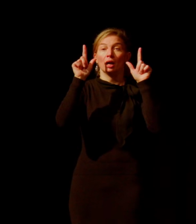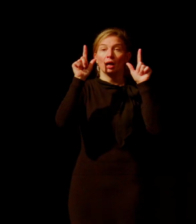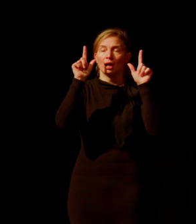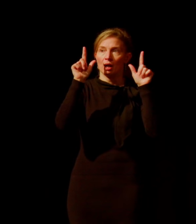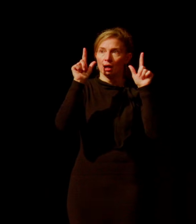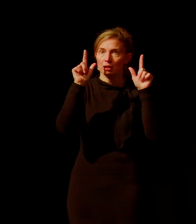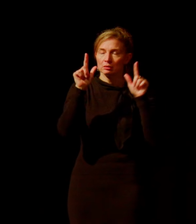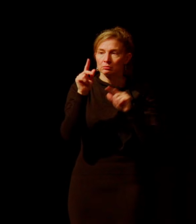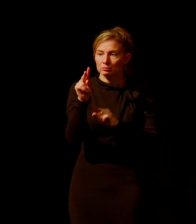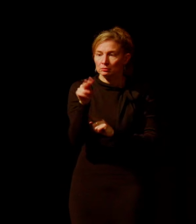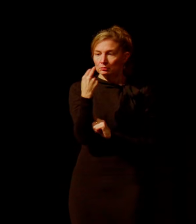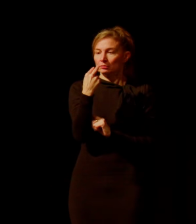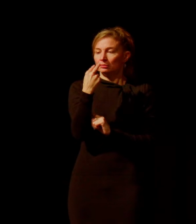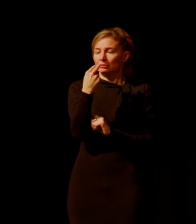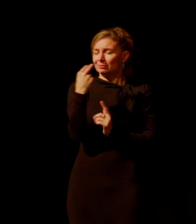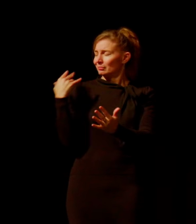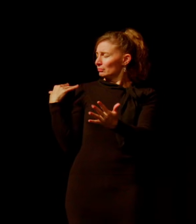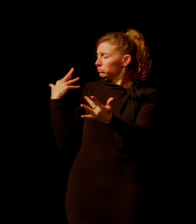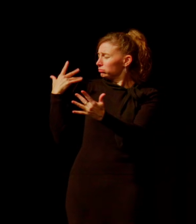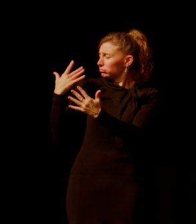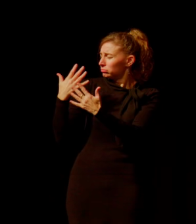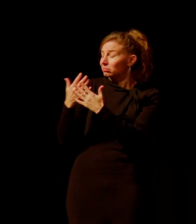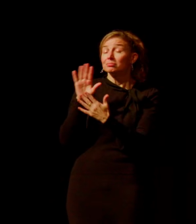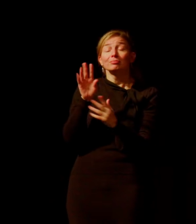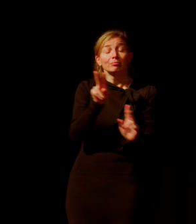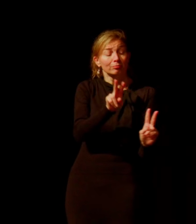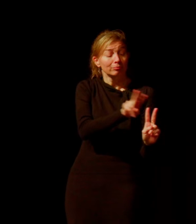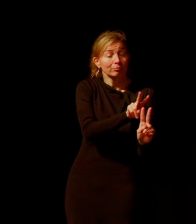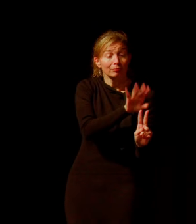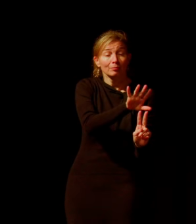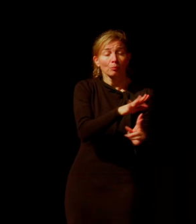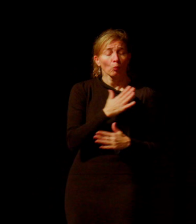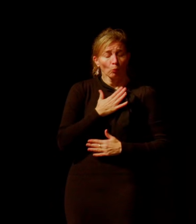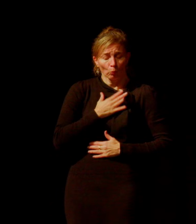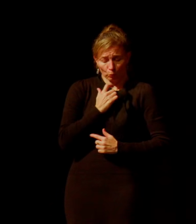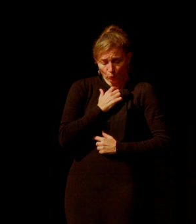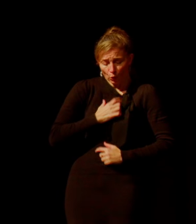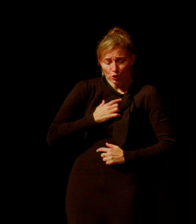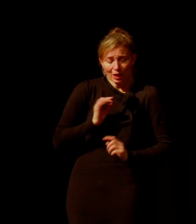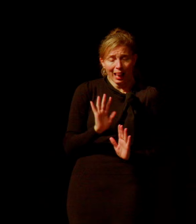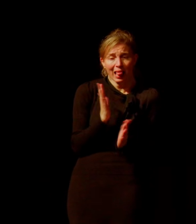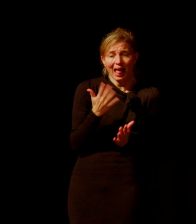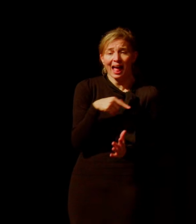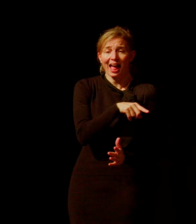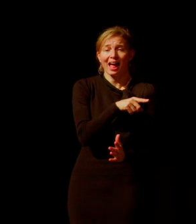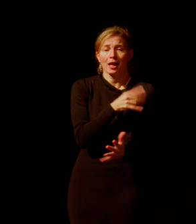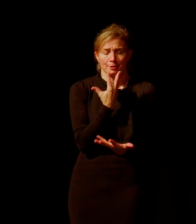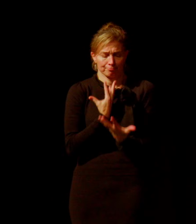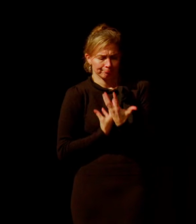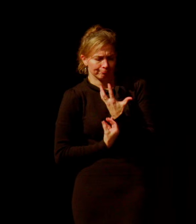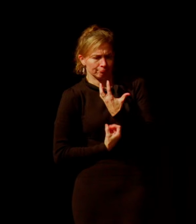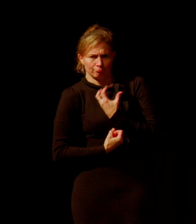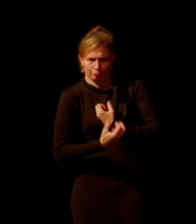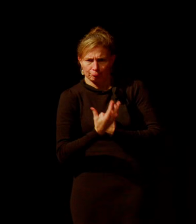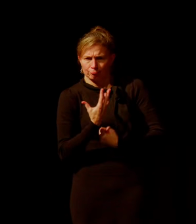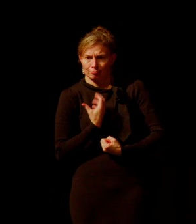in so many areas in their personal lives, assuming the answer would be no, without even making the ask.